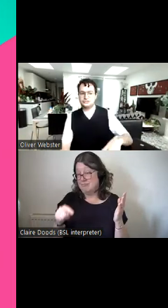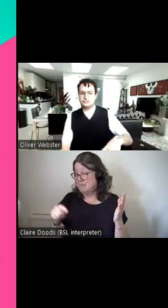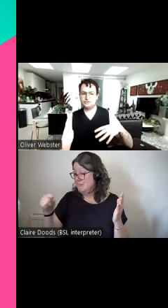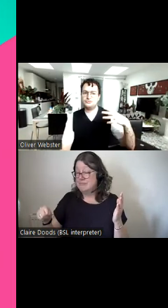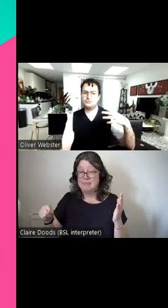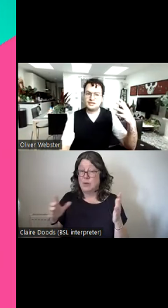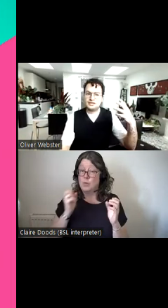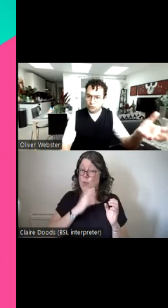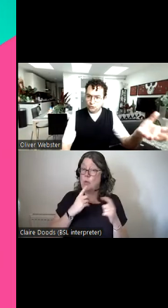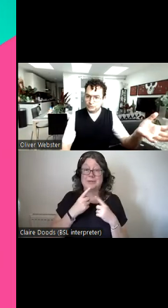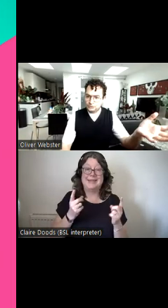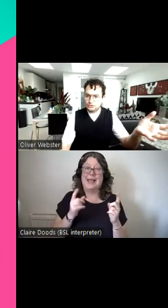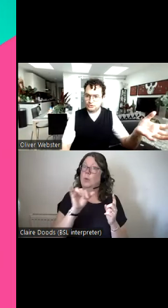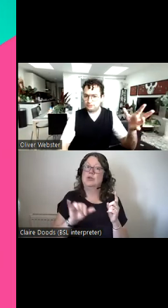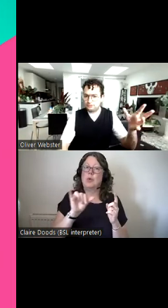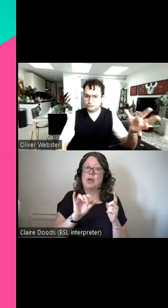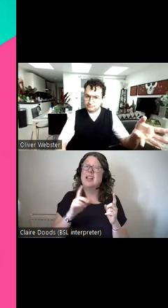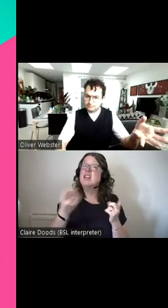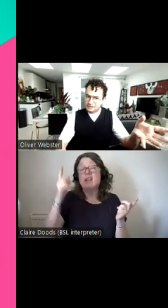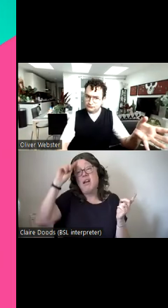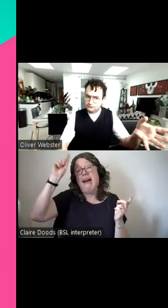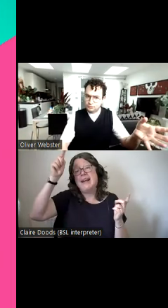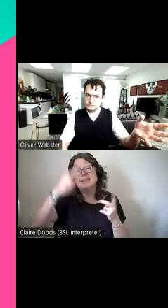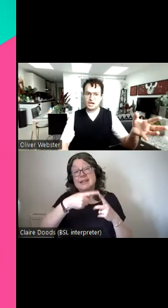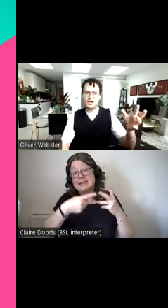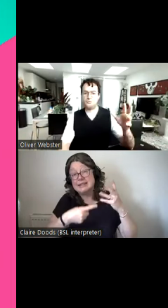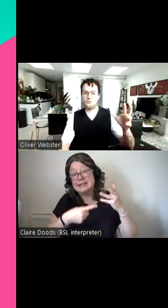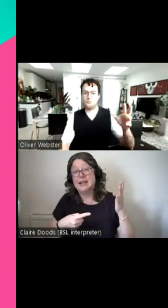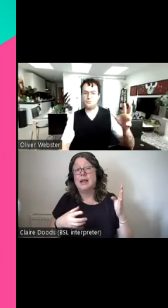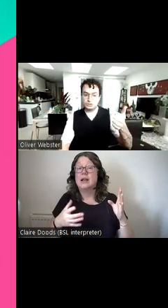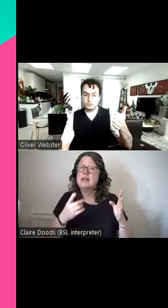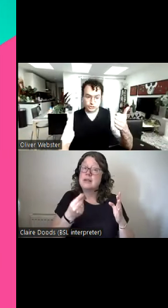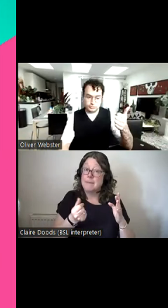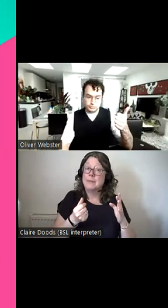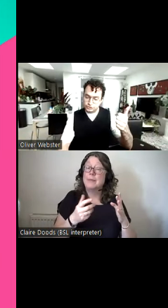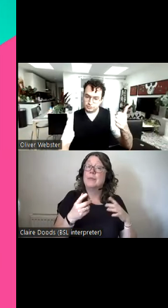Some suggestions here. There's some affordable or free platforms, which is YouTube.